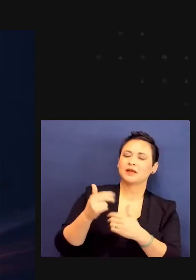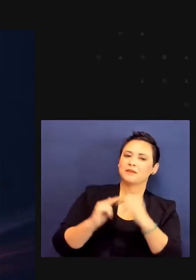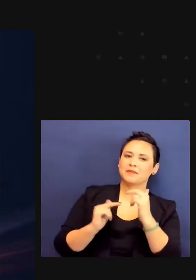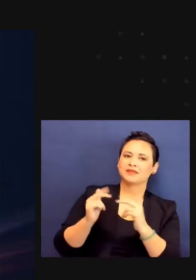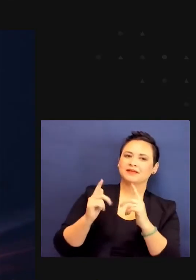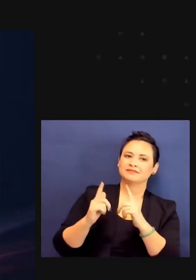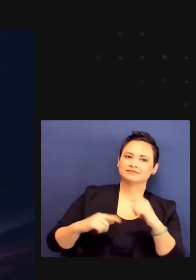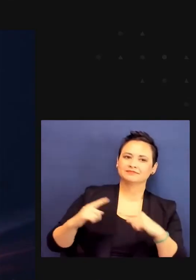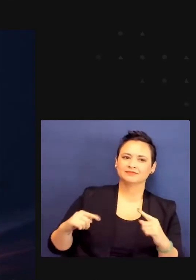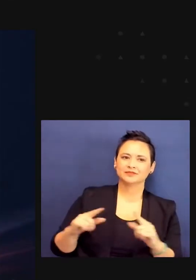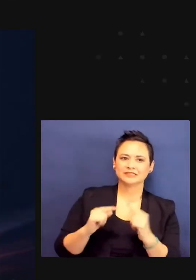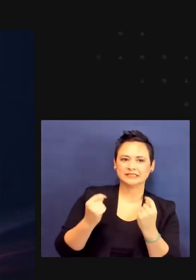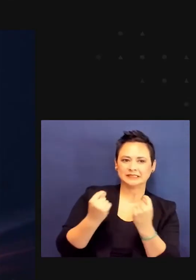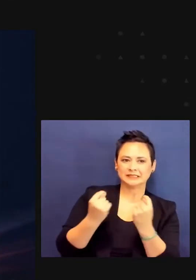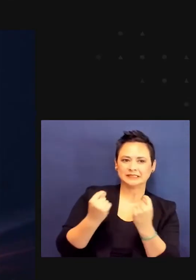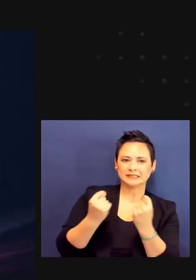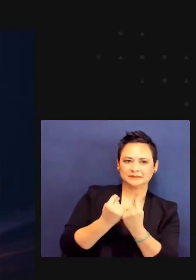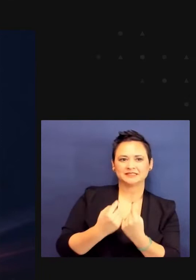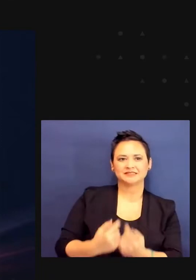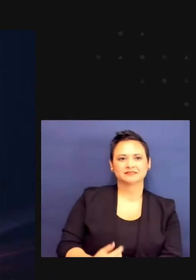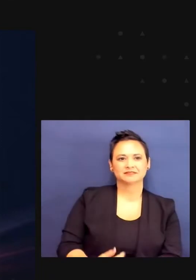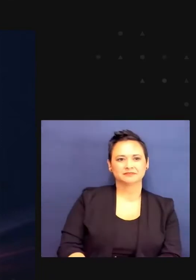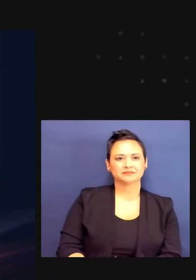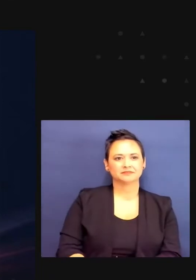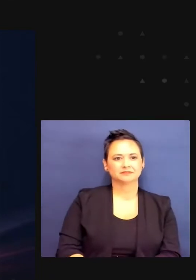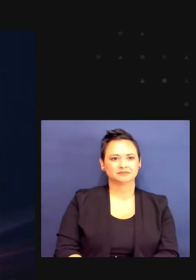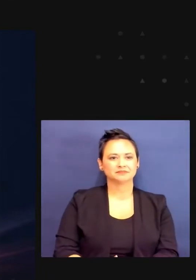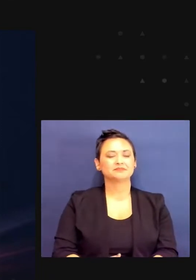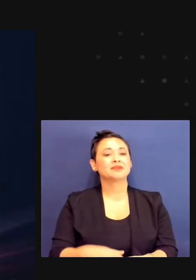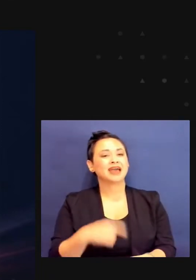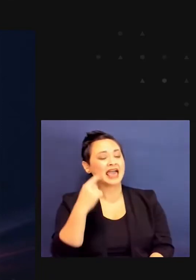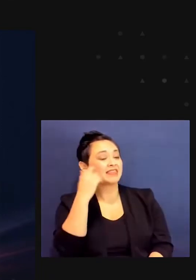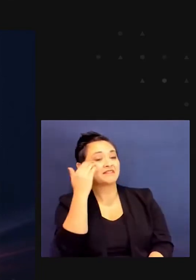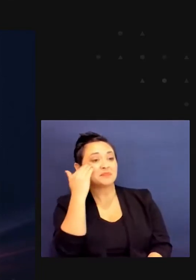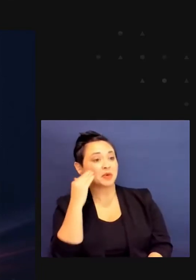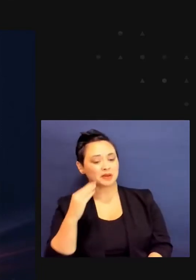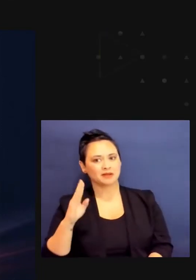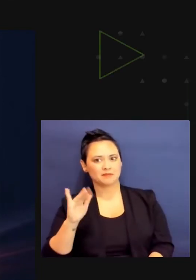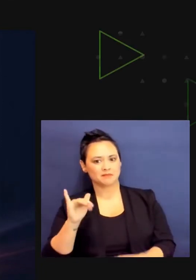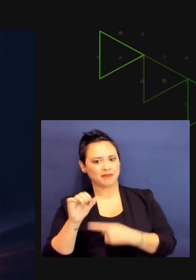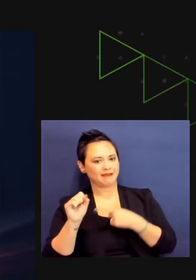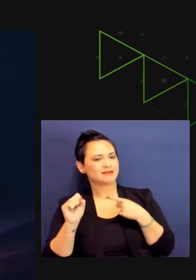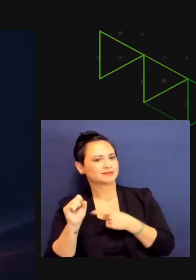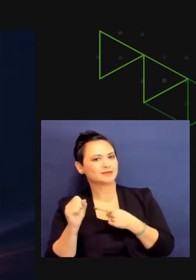I think familiarity bias is one of the greatest obstacles to building more diverse teams.